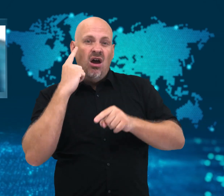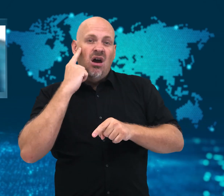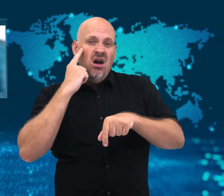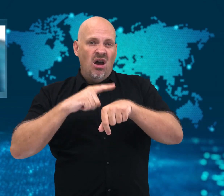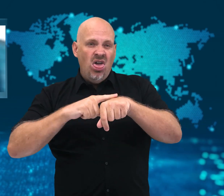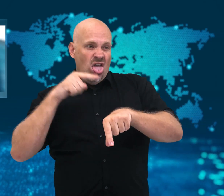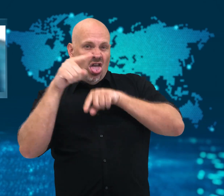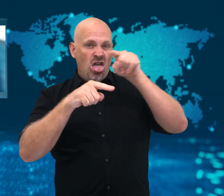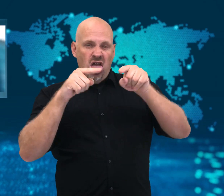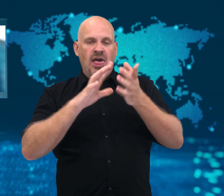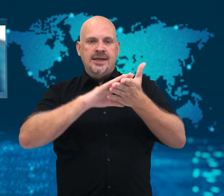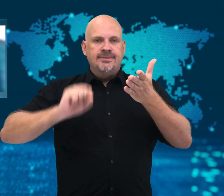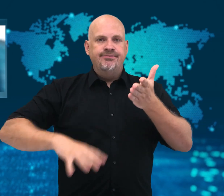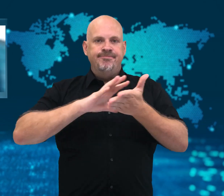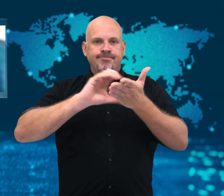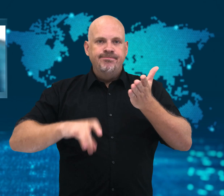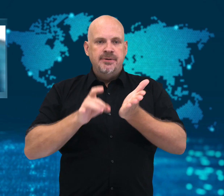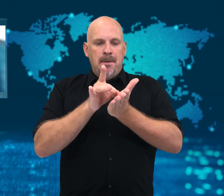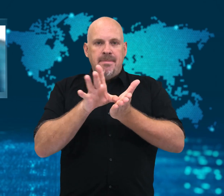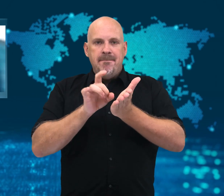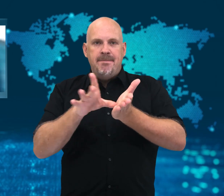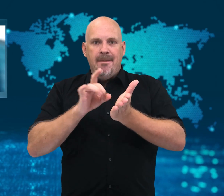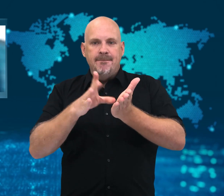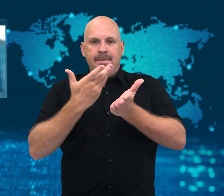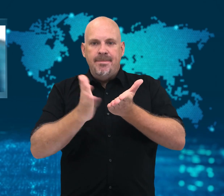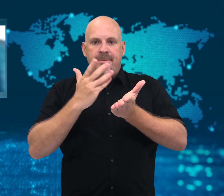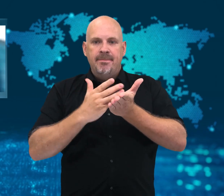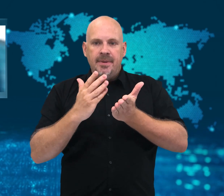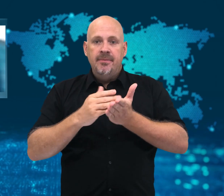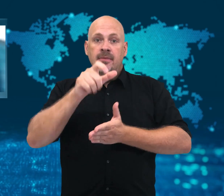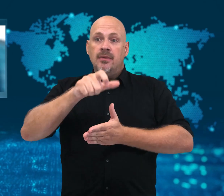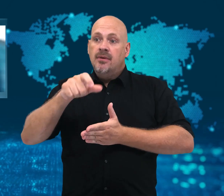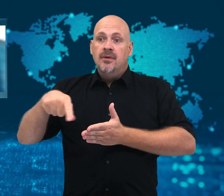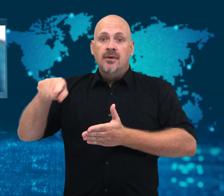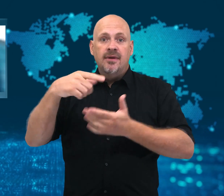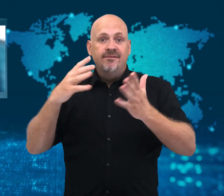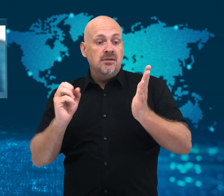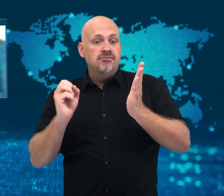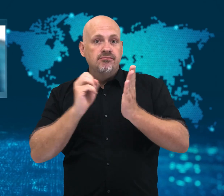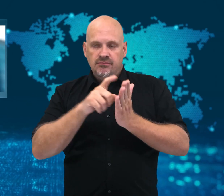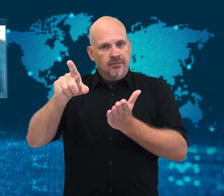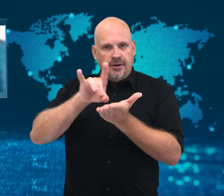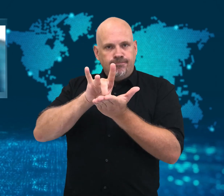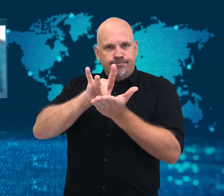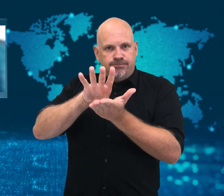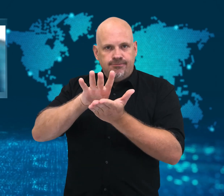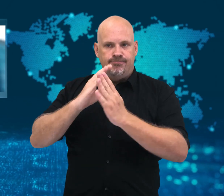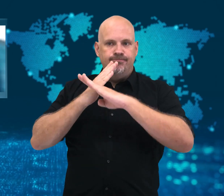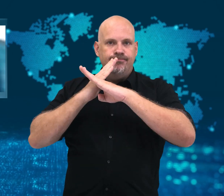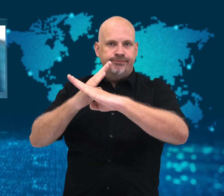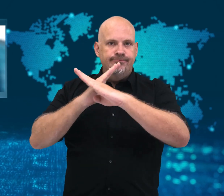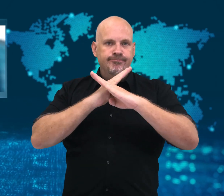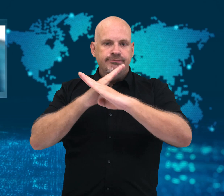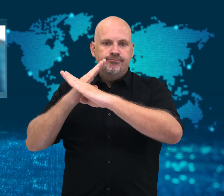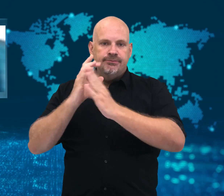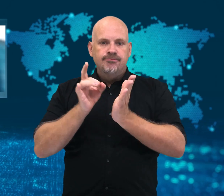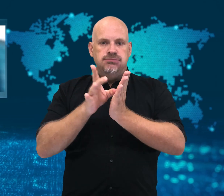suspended several accounts that posted racial slurs.